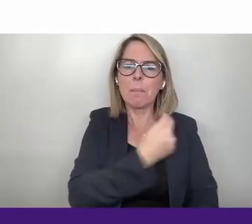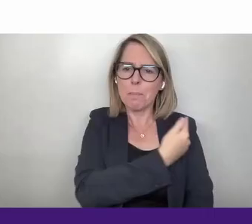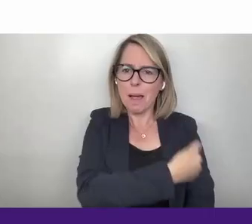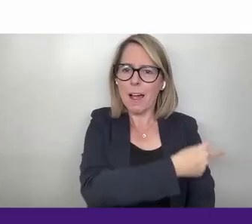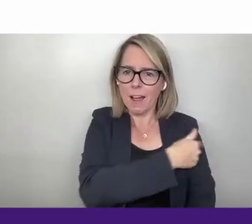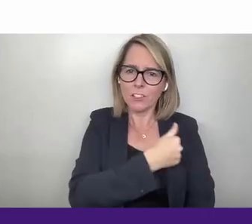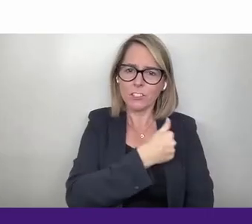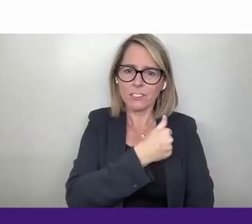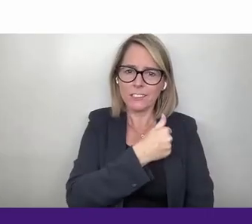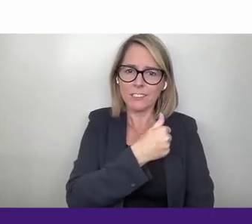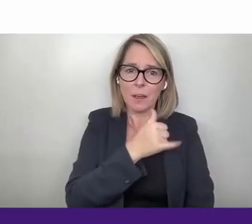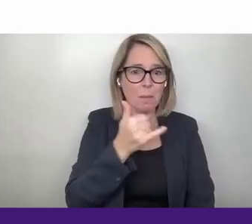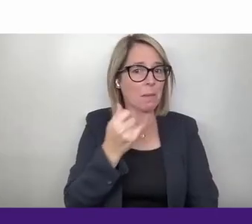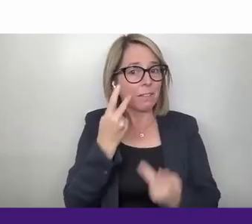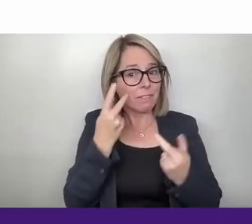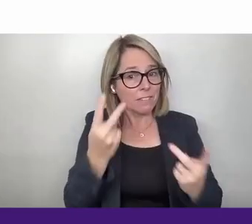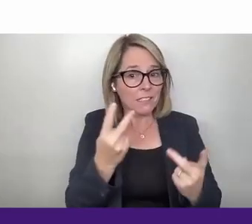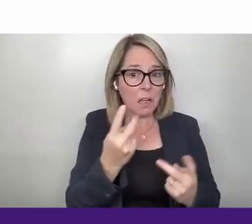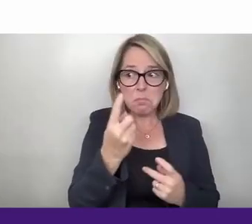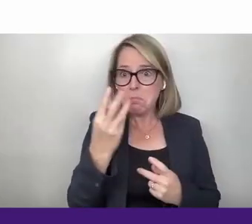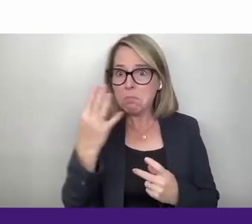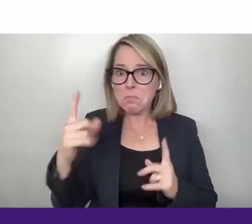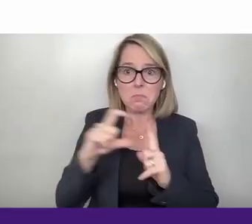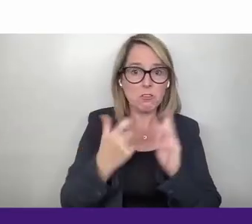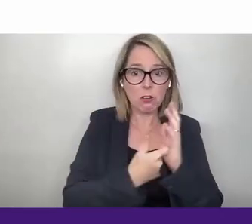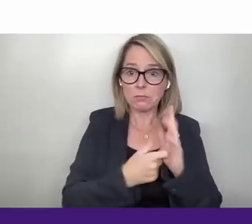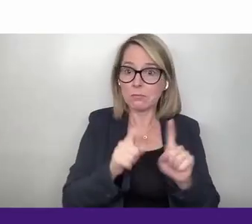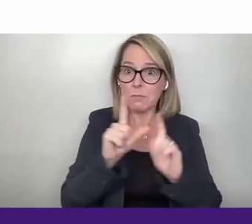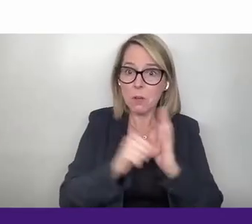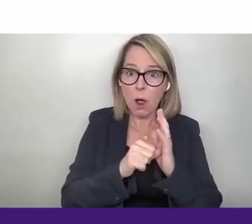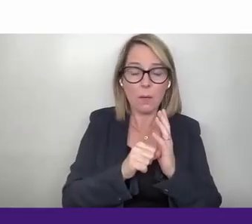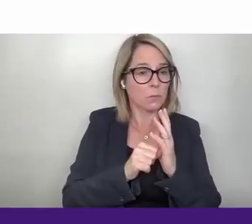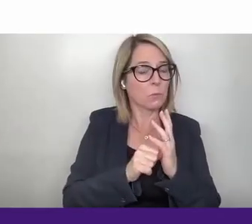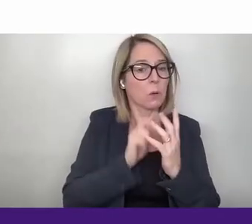see more than one doctor or health professional in one session. In fact, quite a few of them do